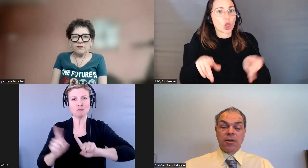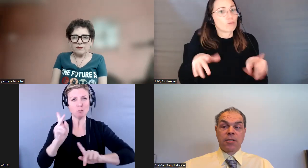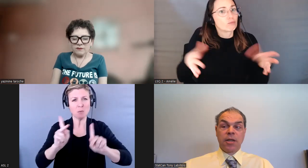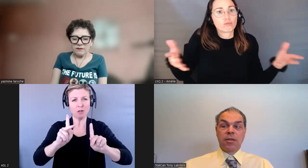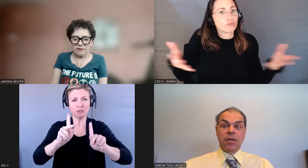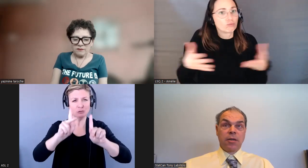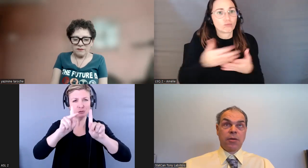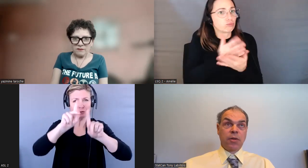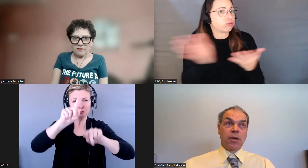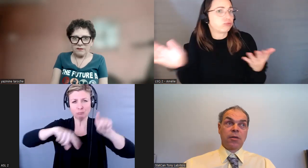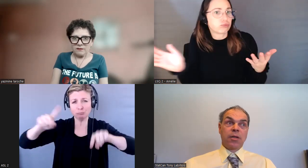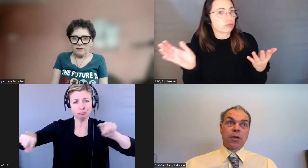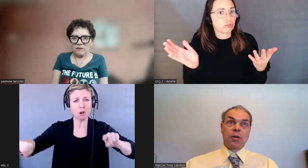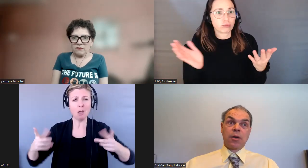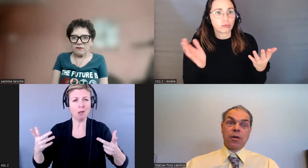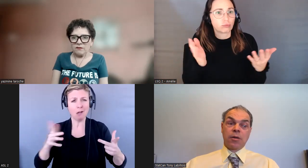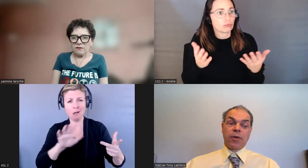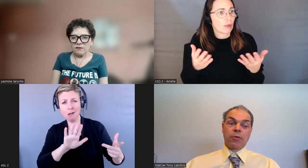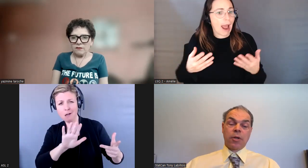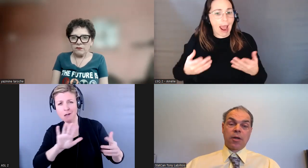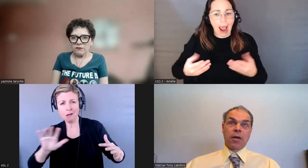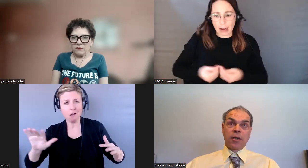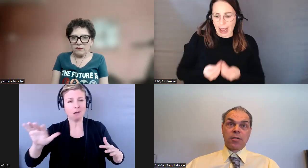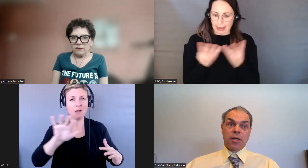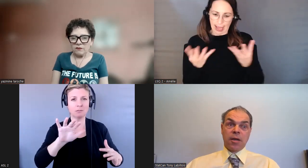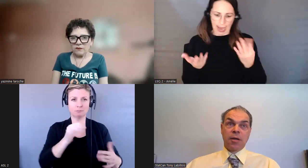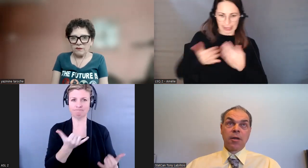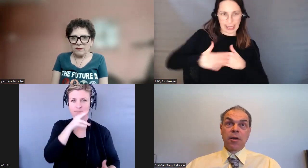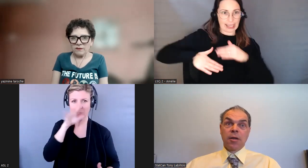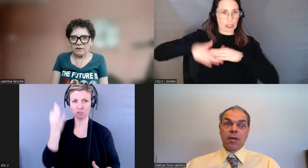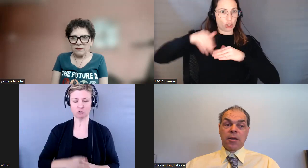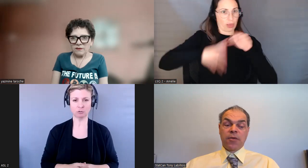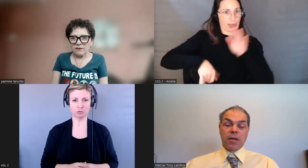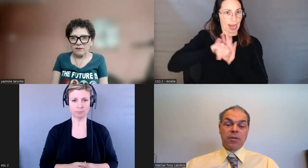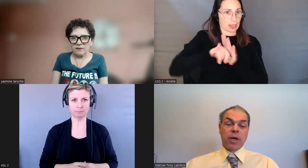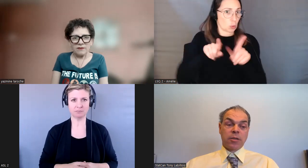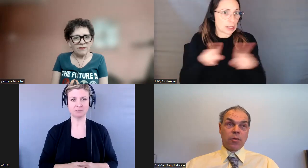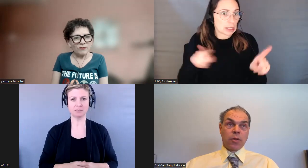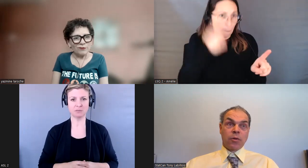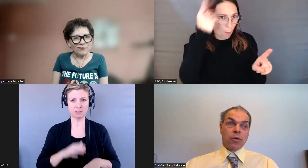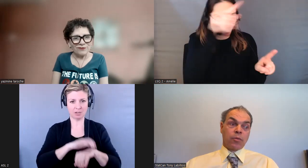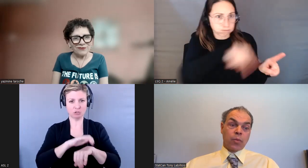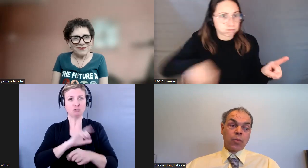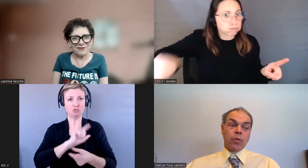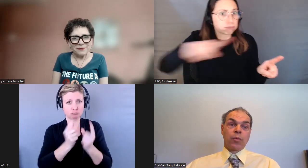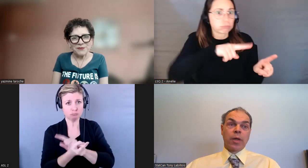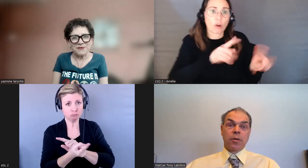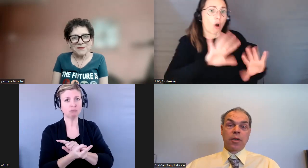of life characters together so the intersectionality of all the people in different dimensions